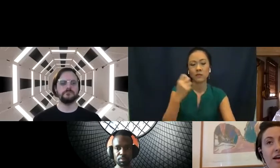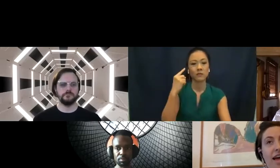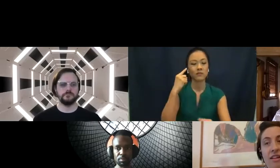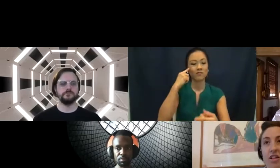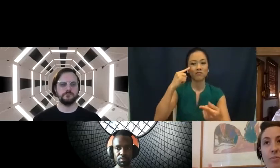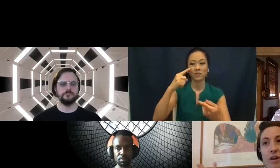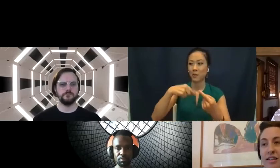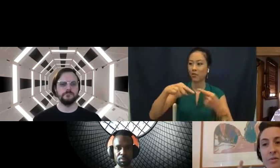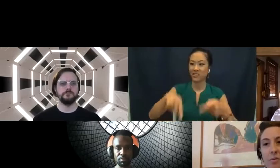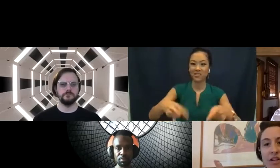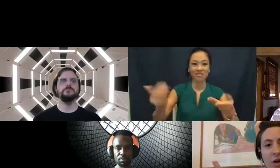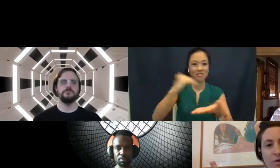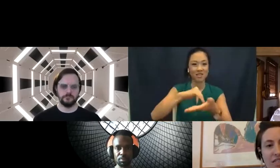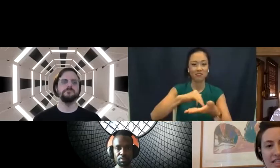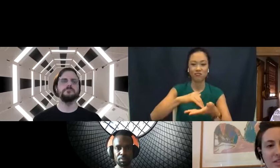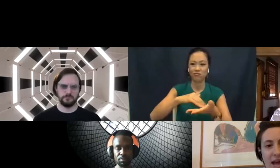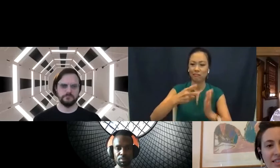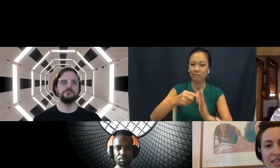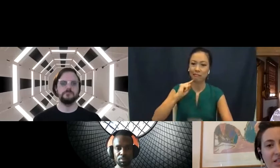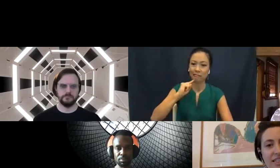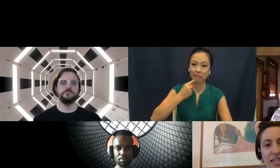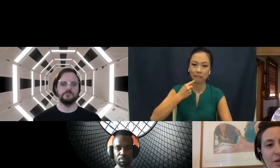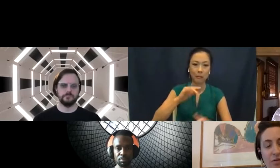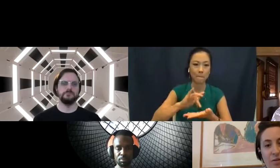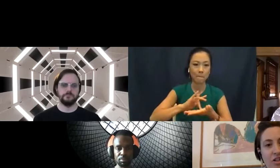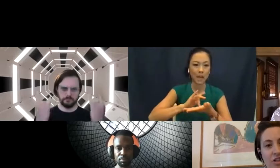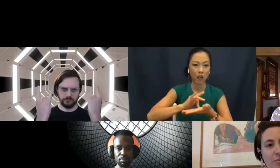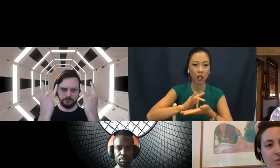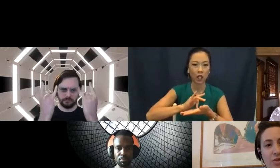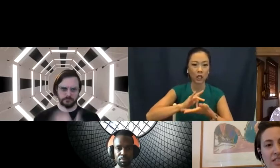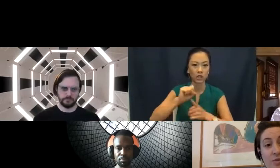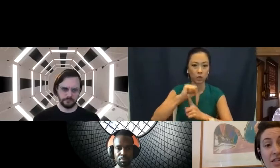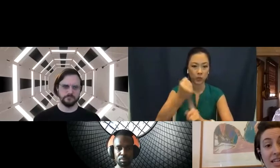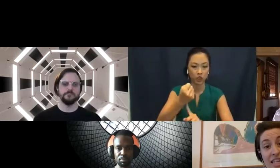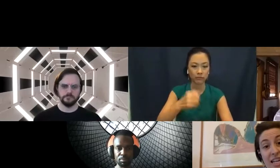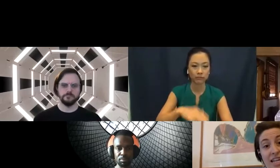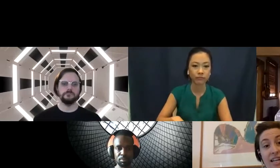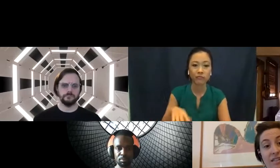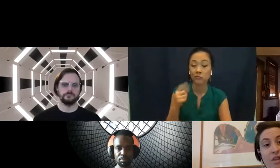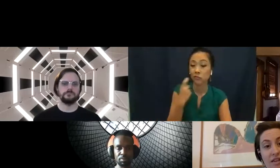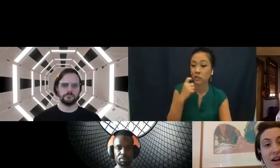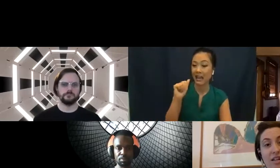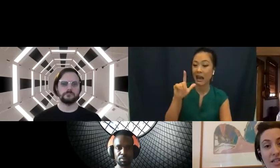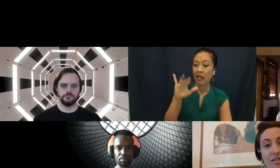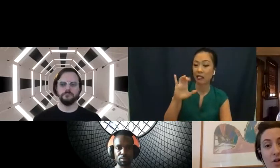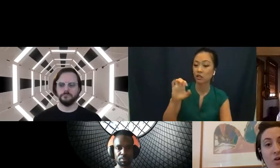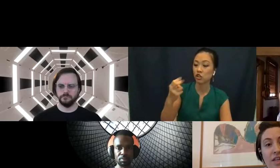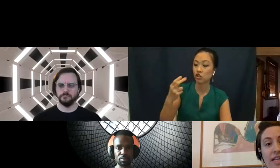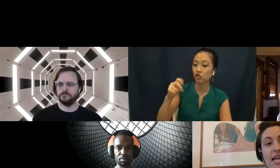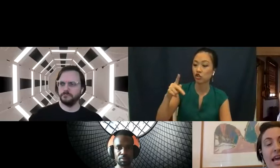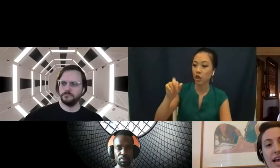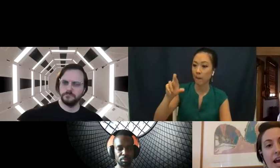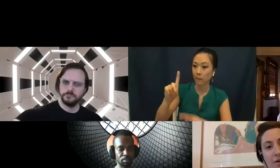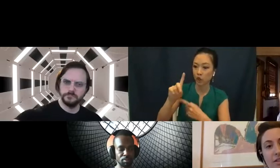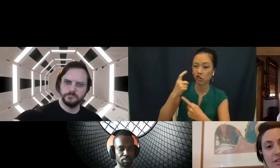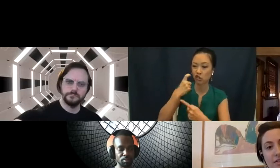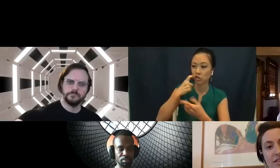shepherd had brilliant quotes in "dance magazine" about the relationship between disability and dance within the context of COVID and how